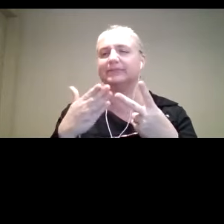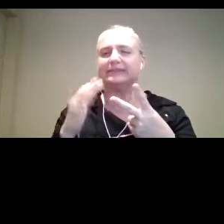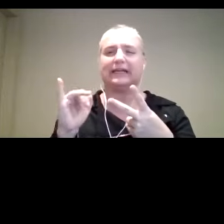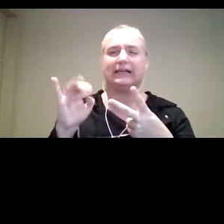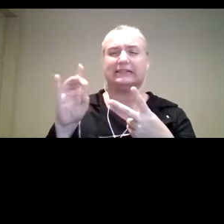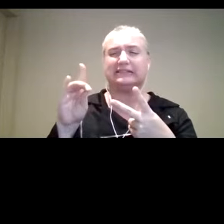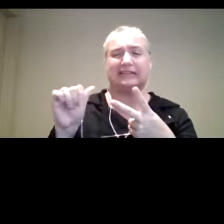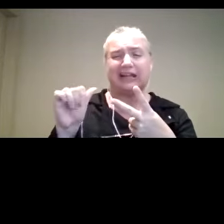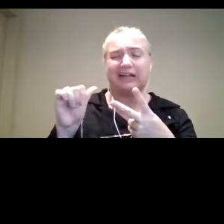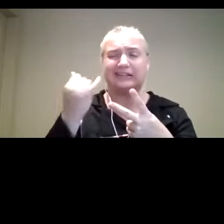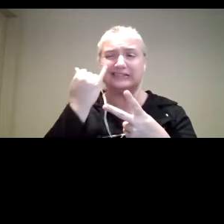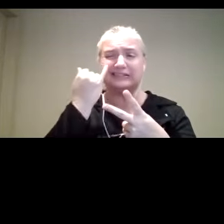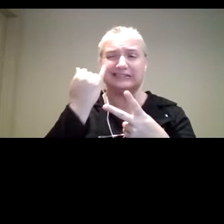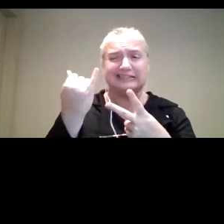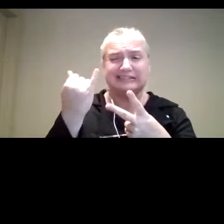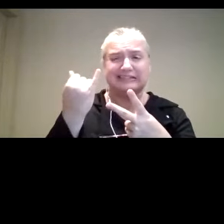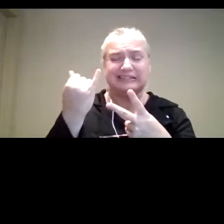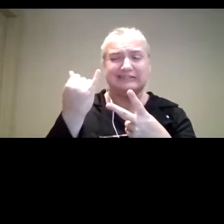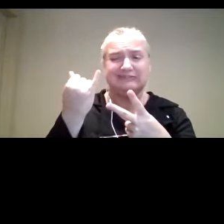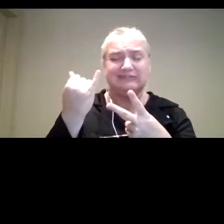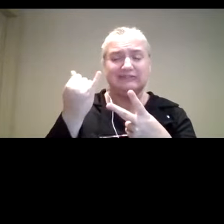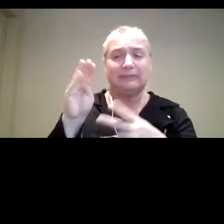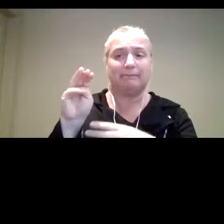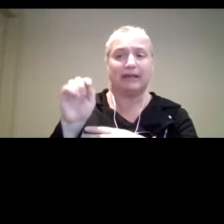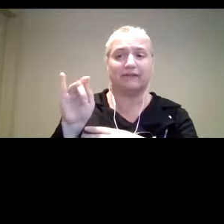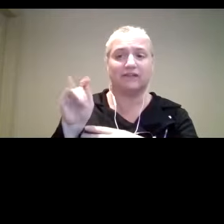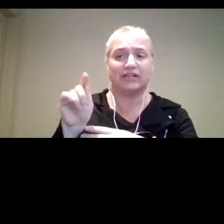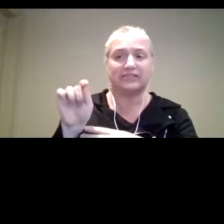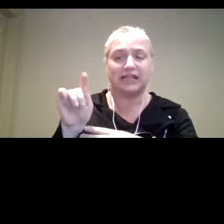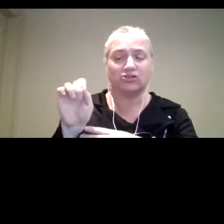If there was gonna be a manifestation, we would have that FBA already done.